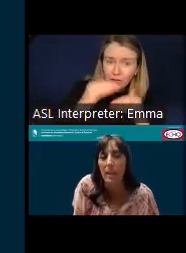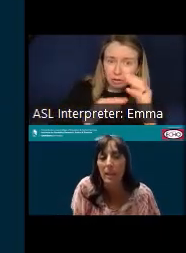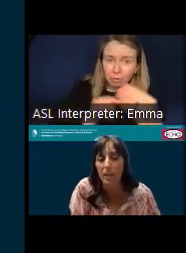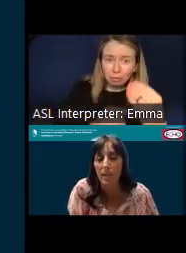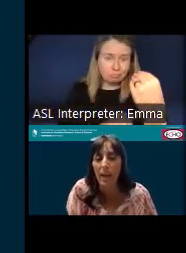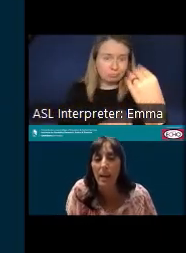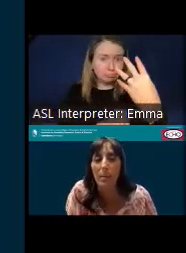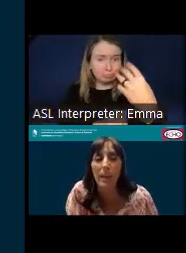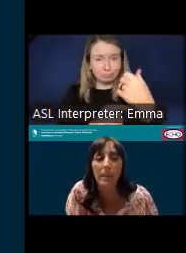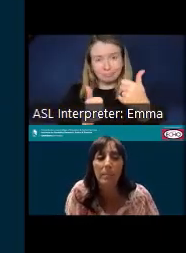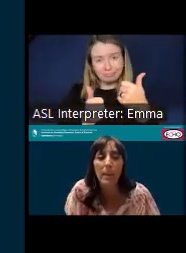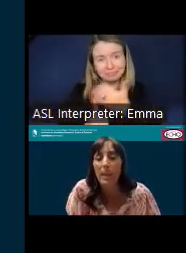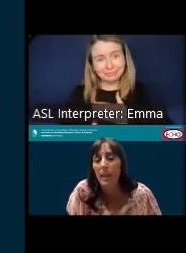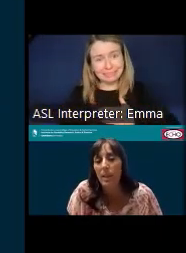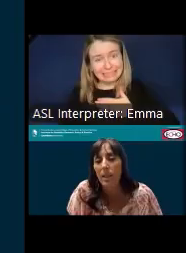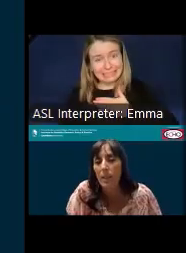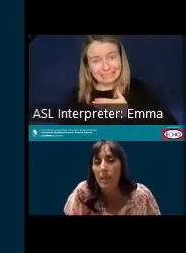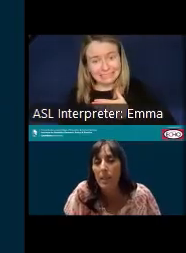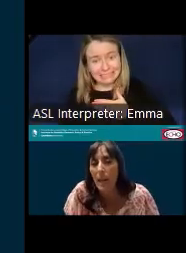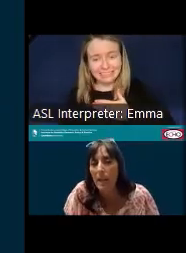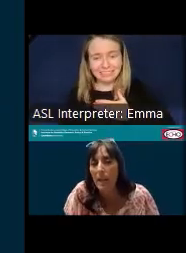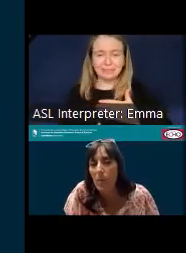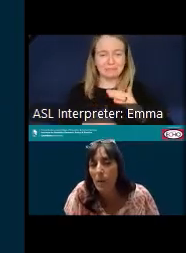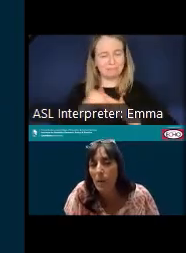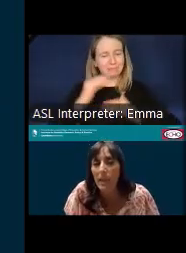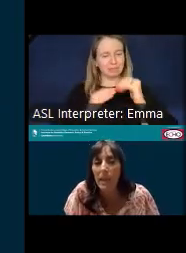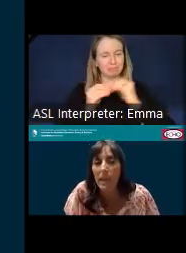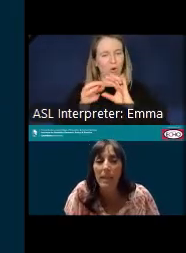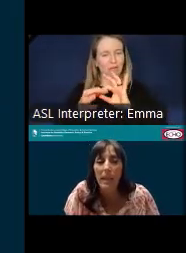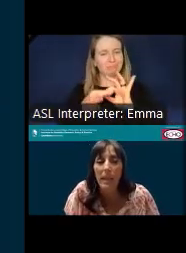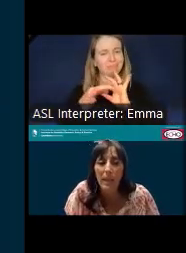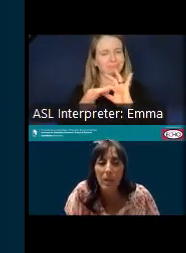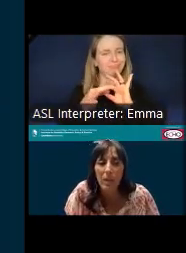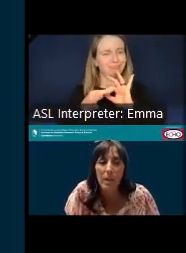your camera. It just builds that networking and connection with